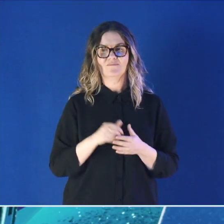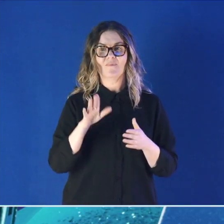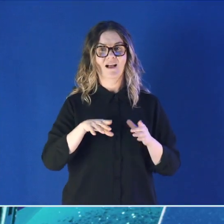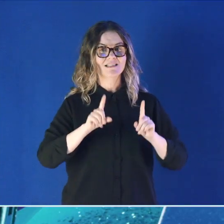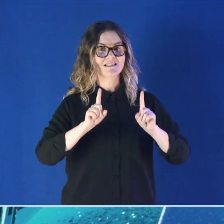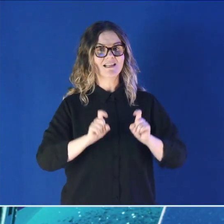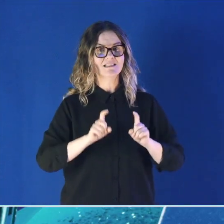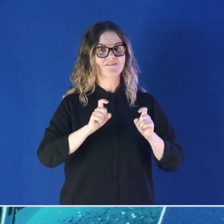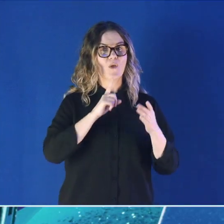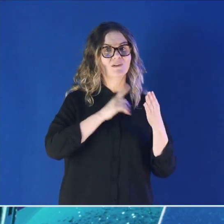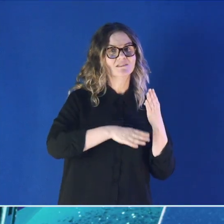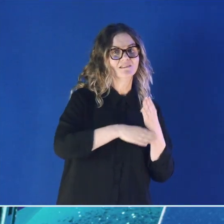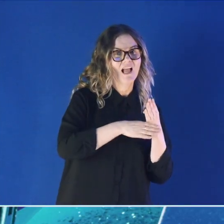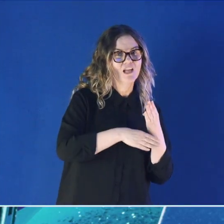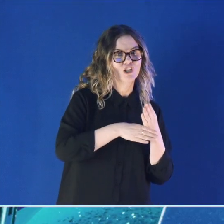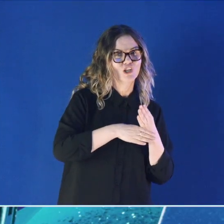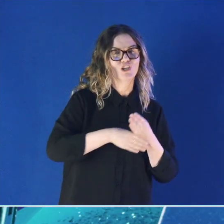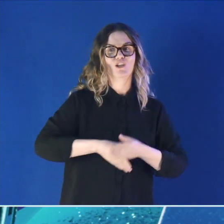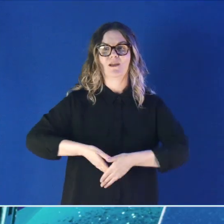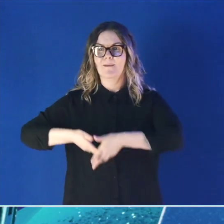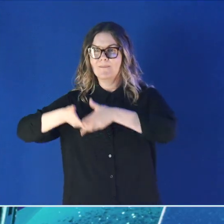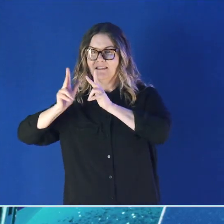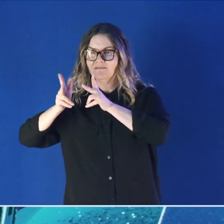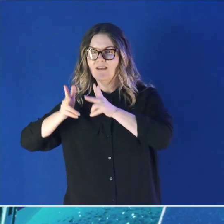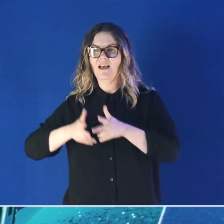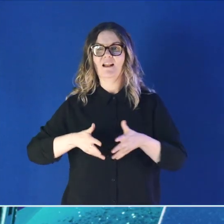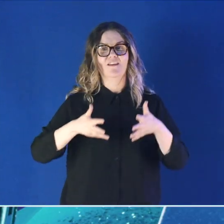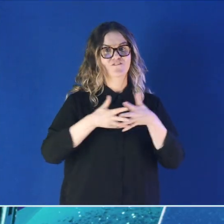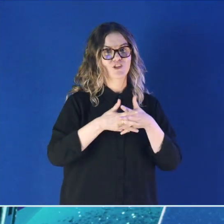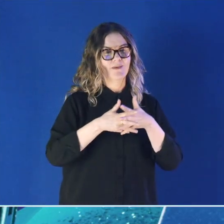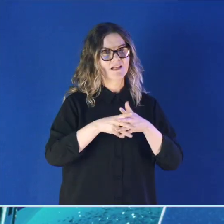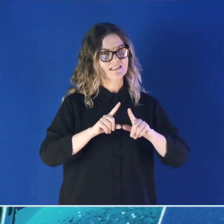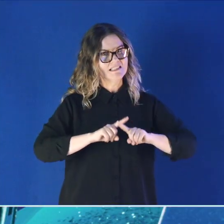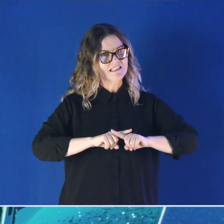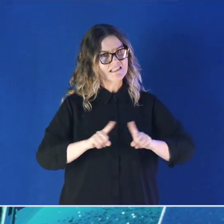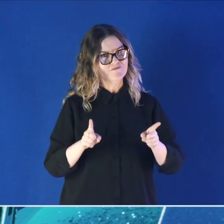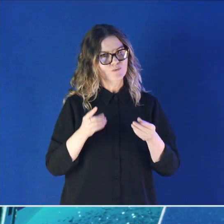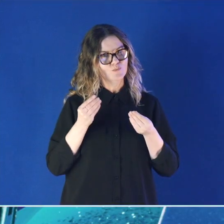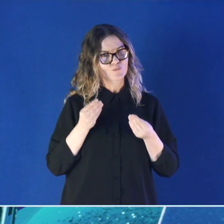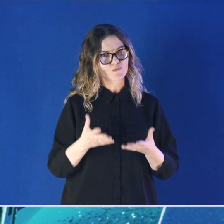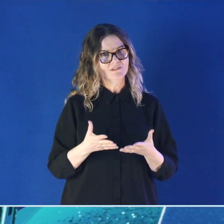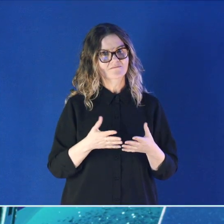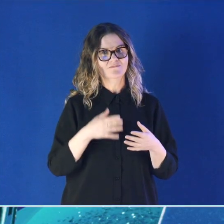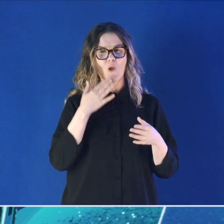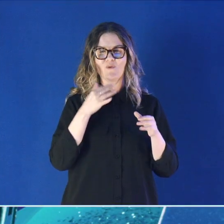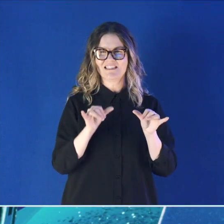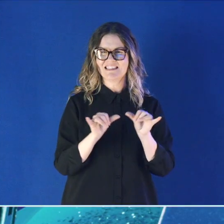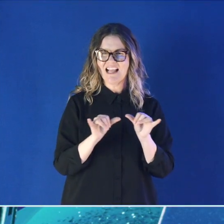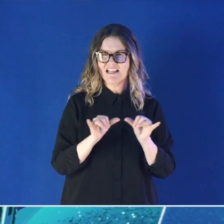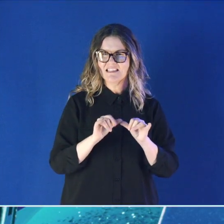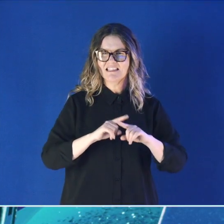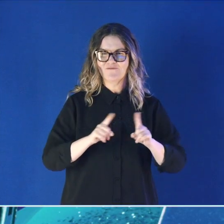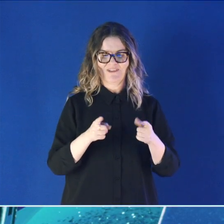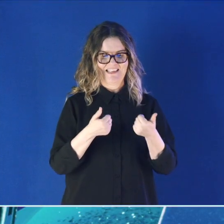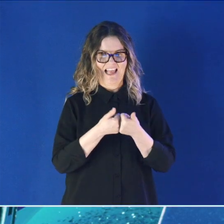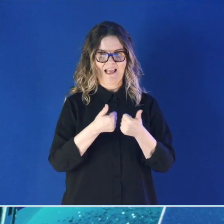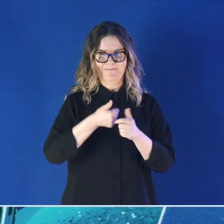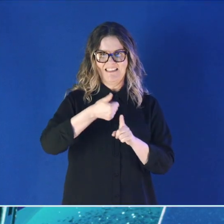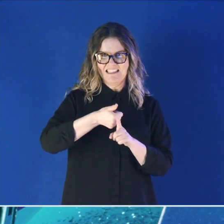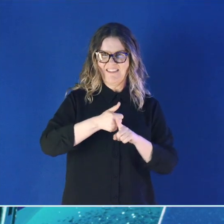The arena is different. The sizing is different. We are 70,000 people deep. And the stadium is huge.